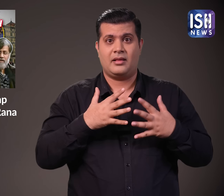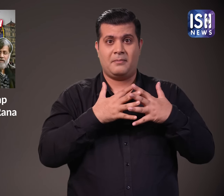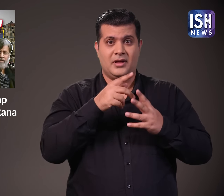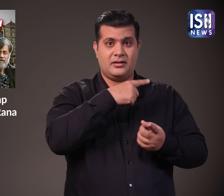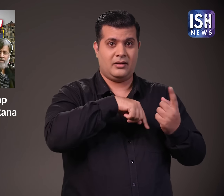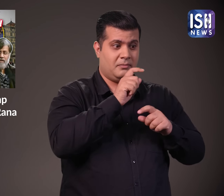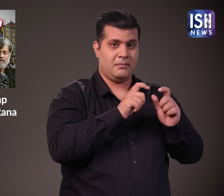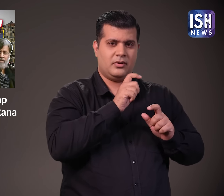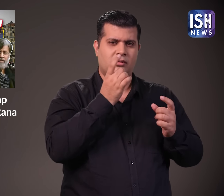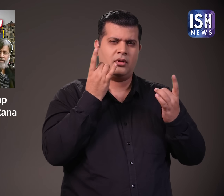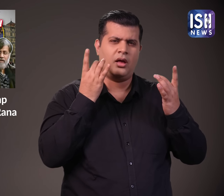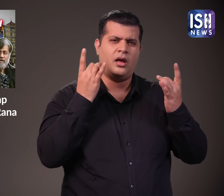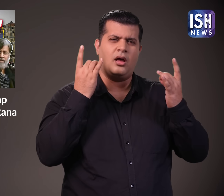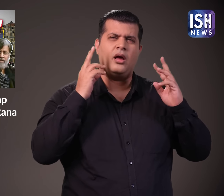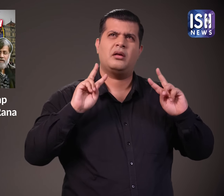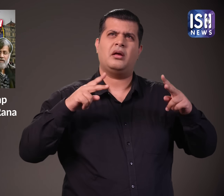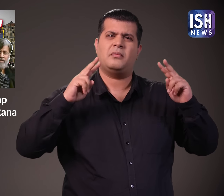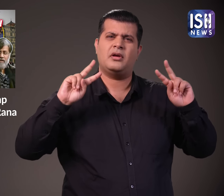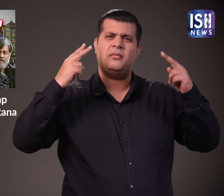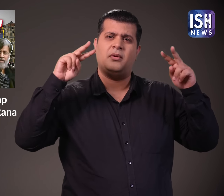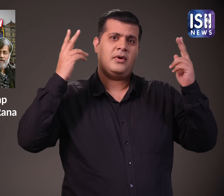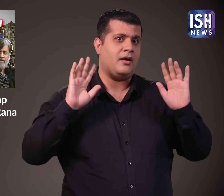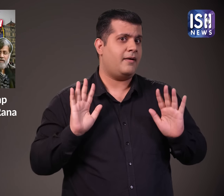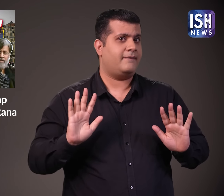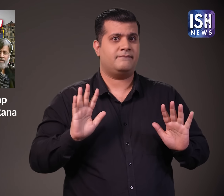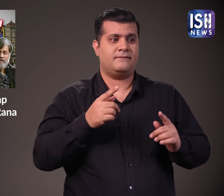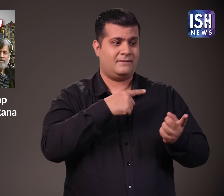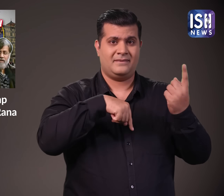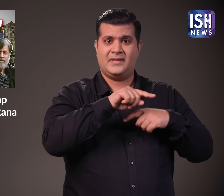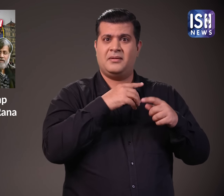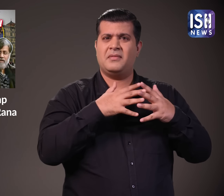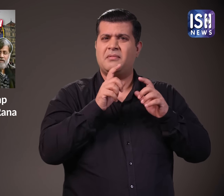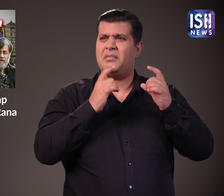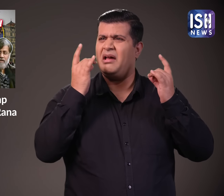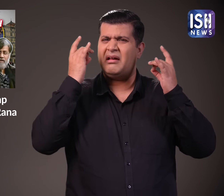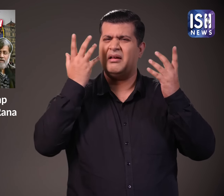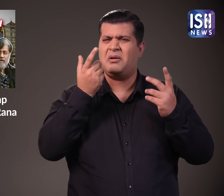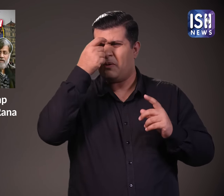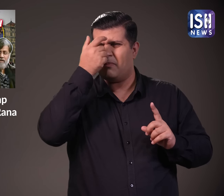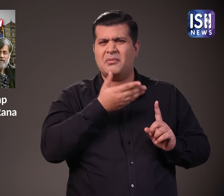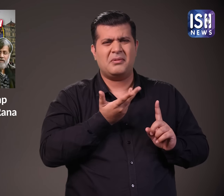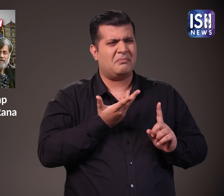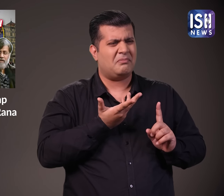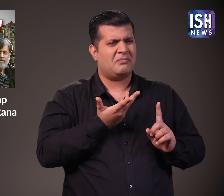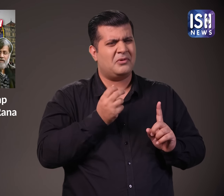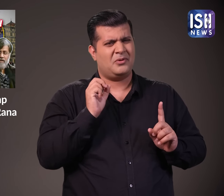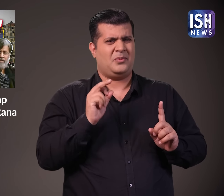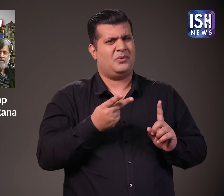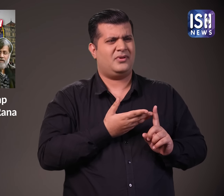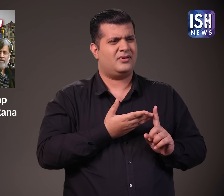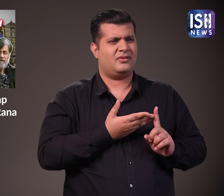Americans are outraged by this decision. Why are they not okay with it?